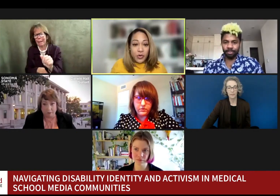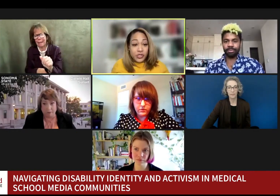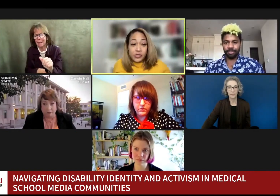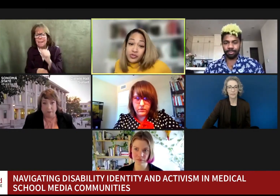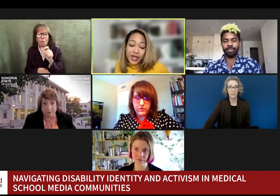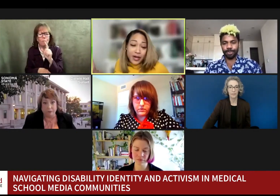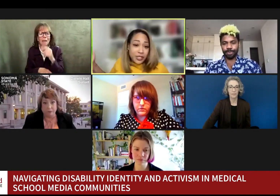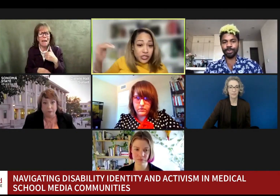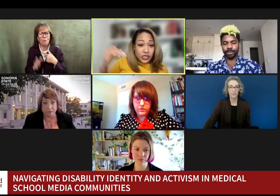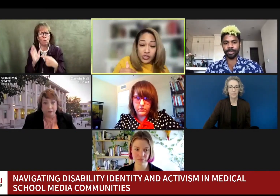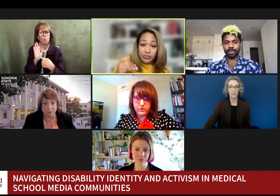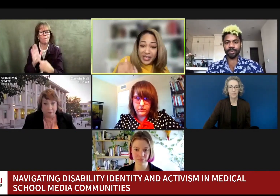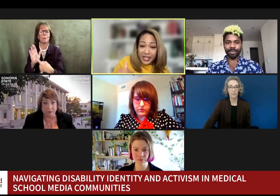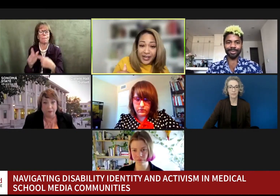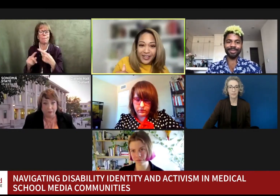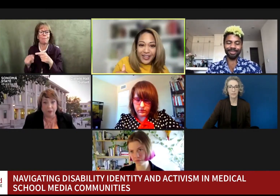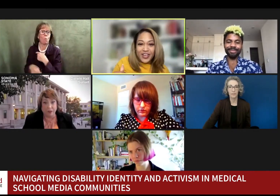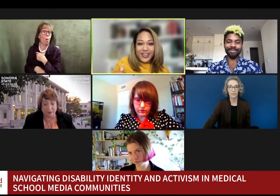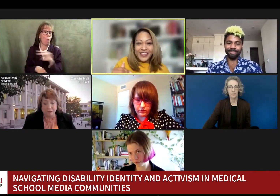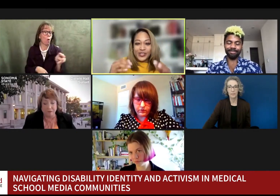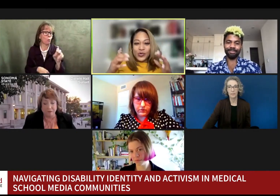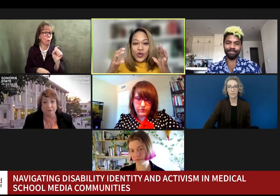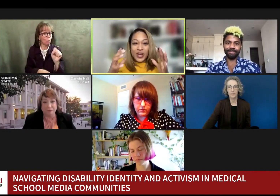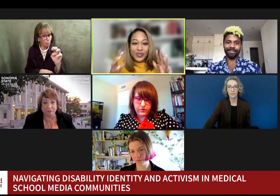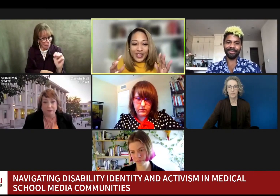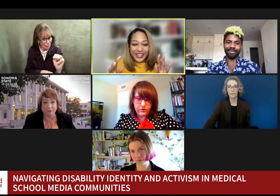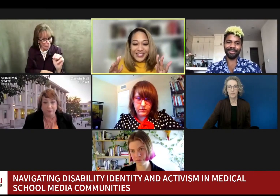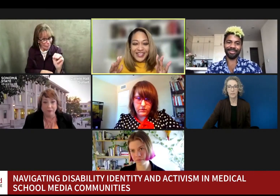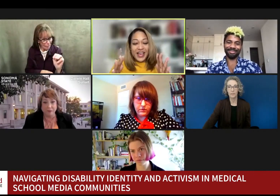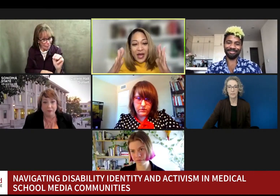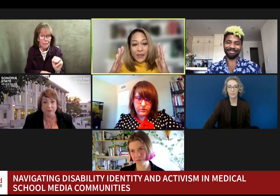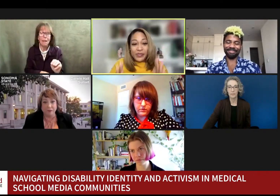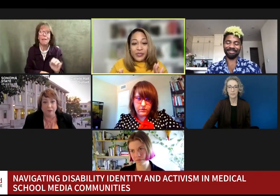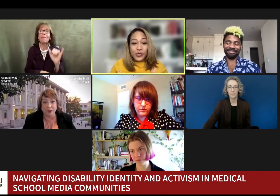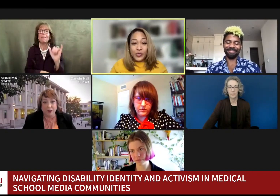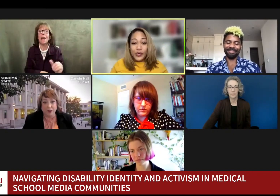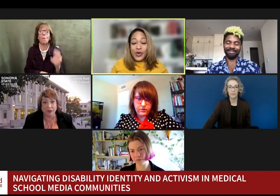But as soon as you get onto social media, it is the one place that people who maybe